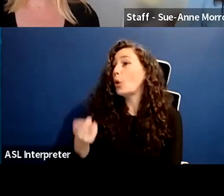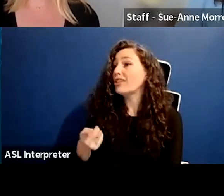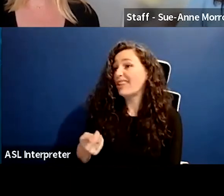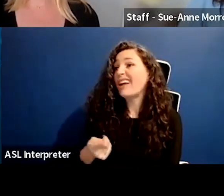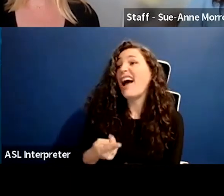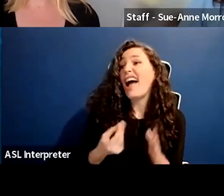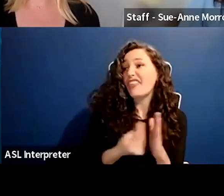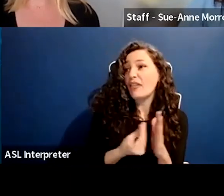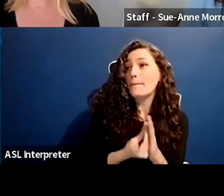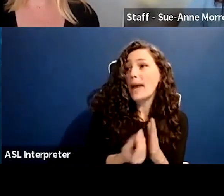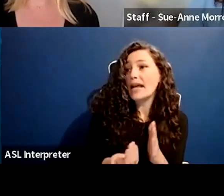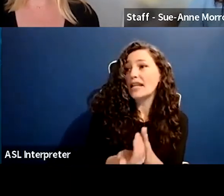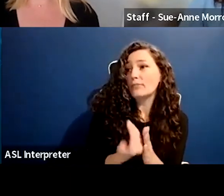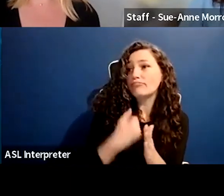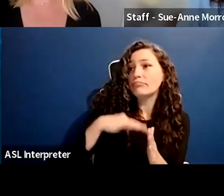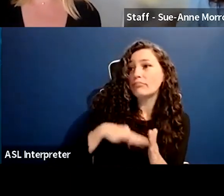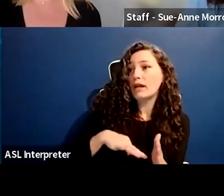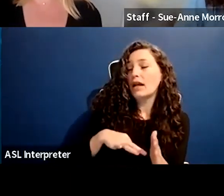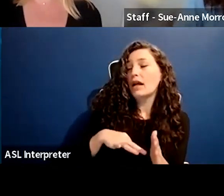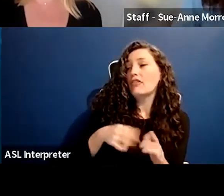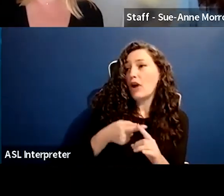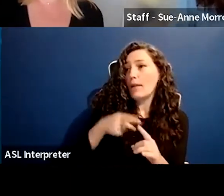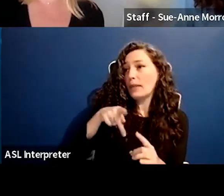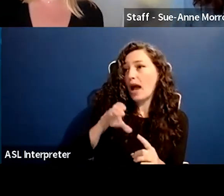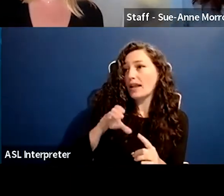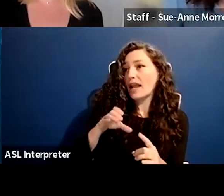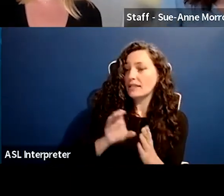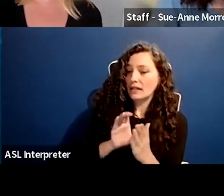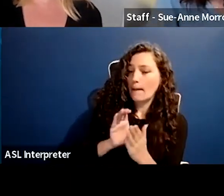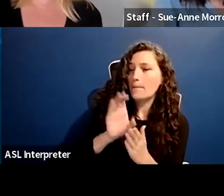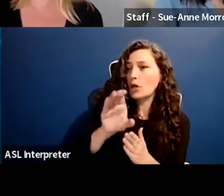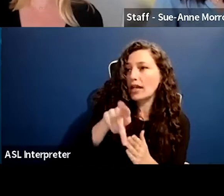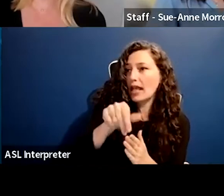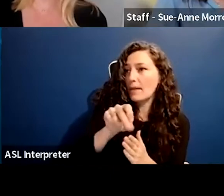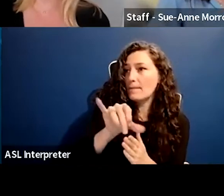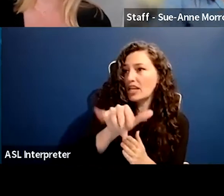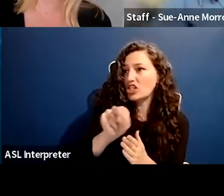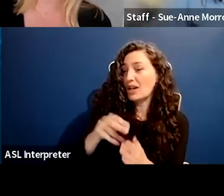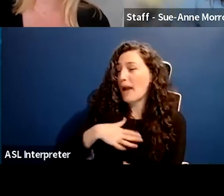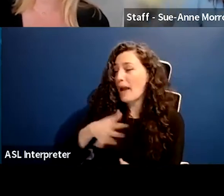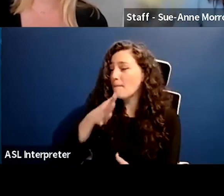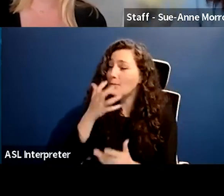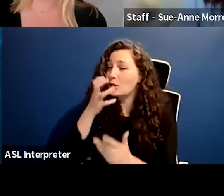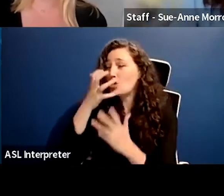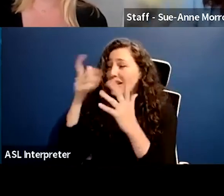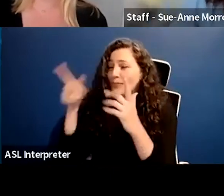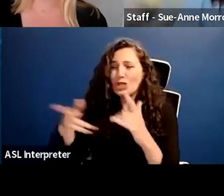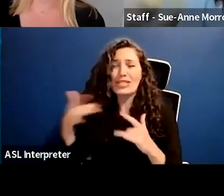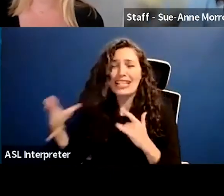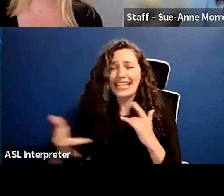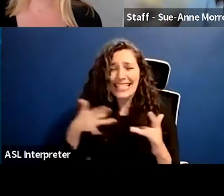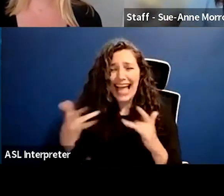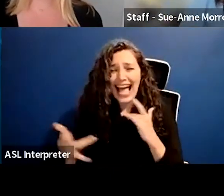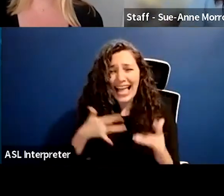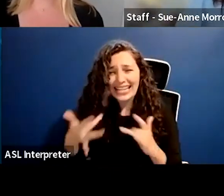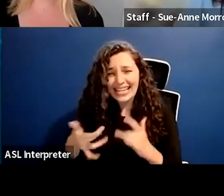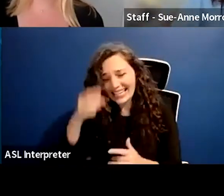I, she screamed like I've never heard a woman scream on the phone. She was so excited. That's fantastic.